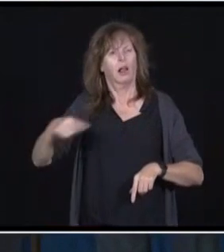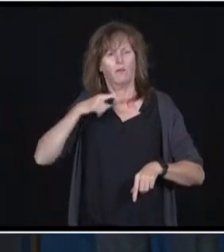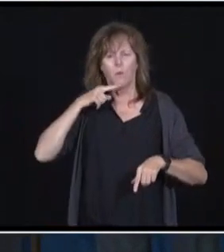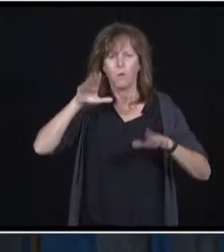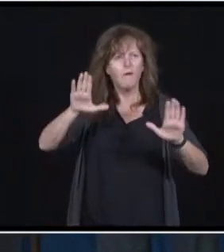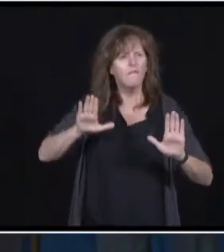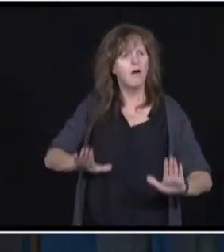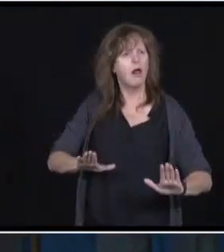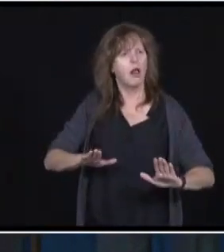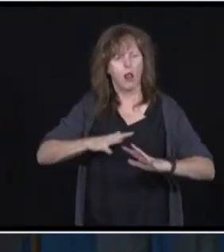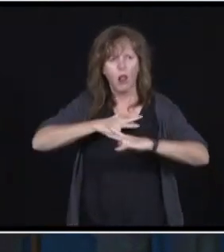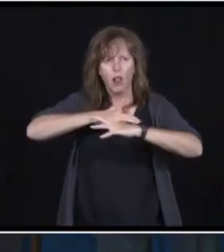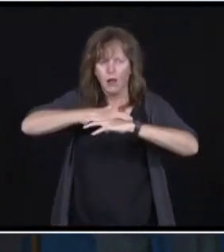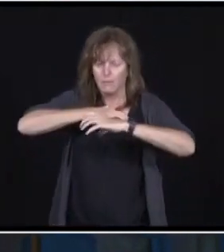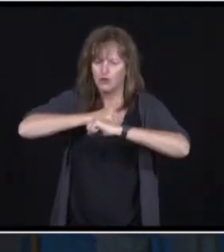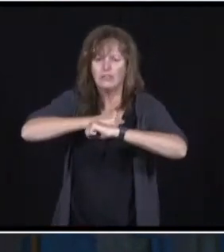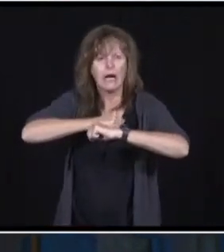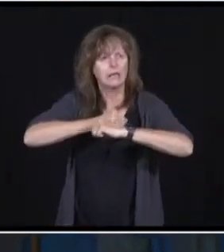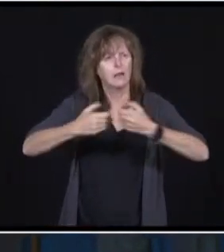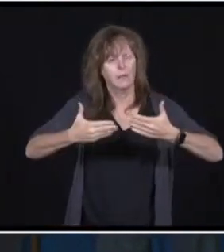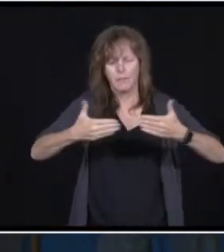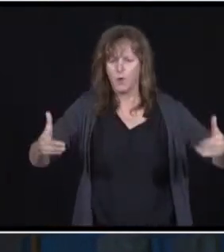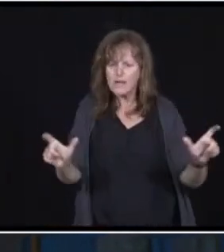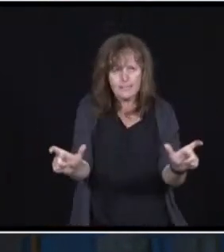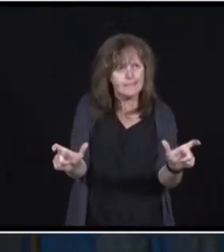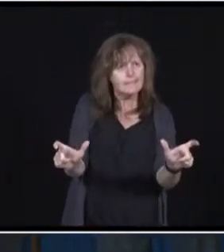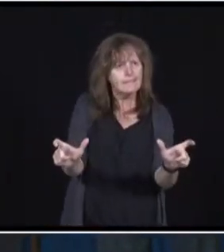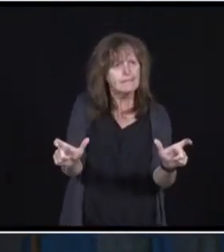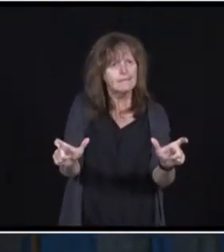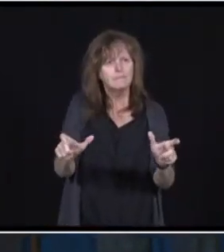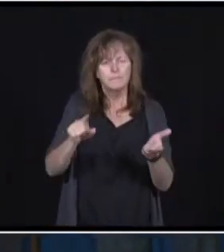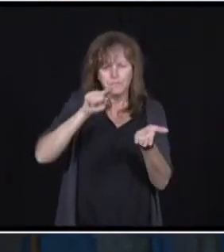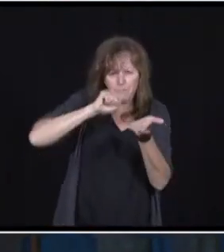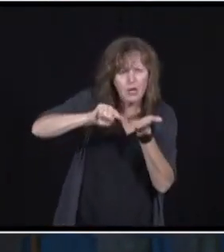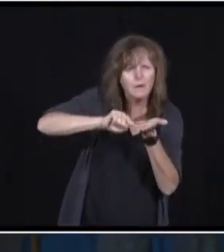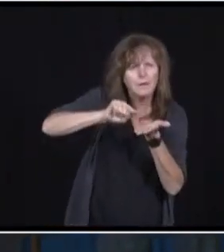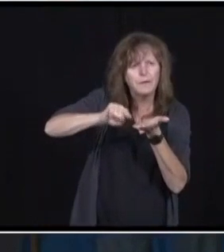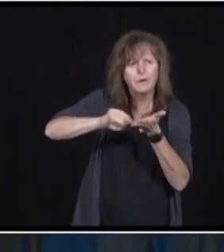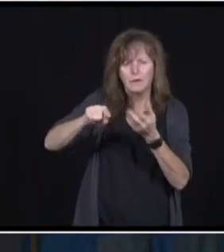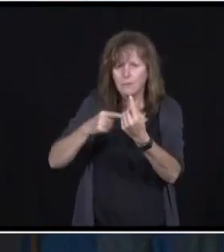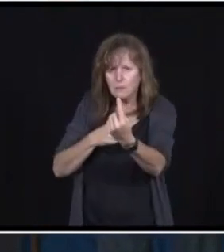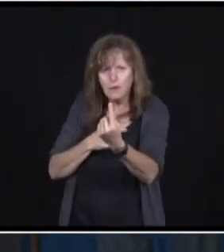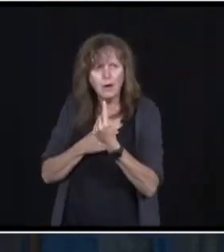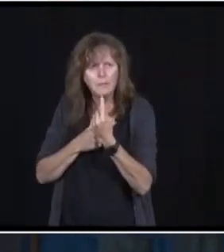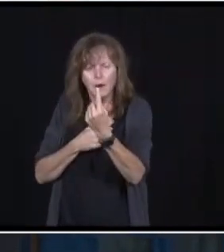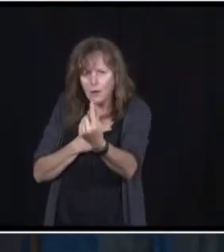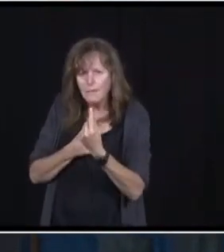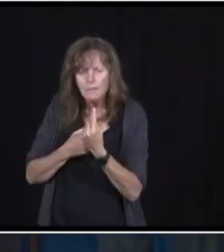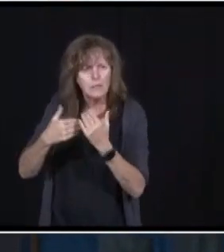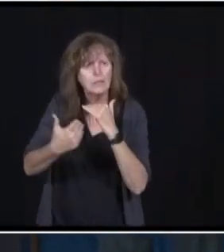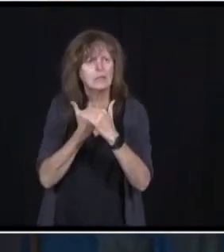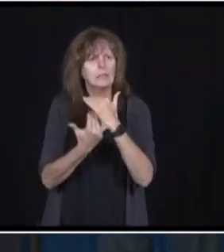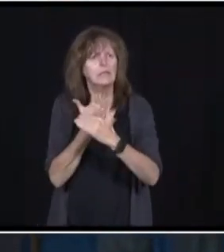The rules are the rules and they have to follow the rules and regulations. I just love our border patrol, folks.